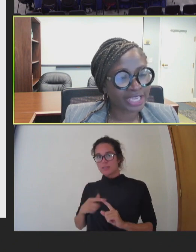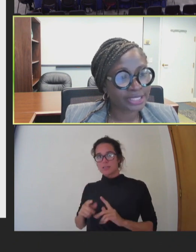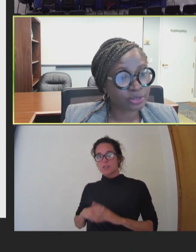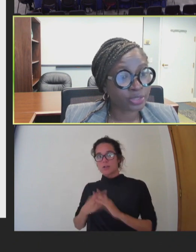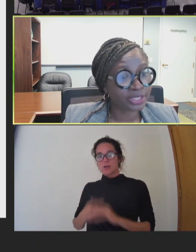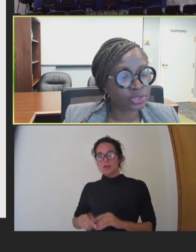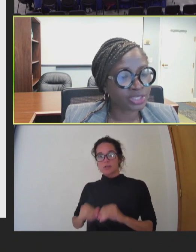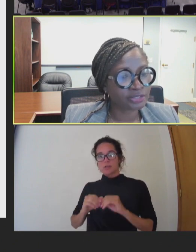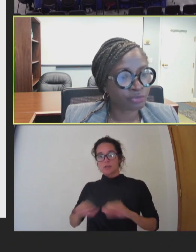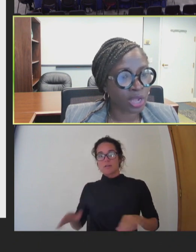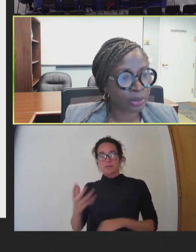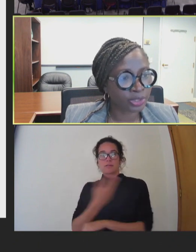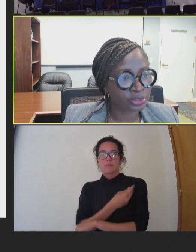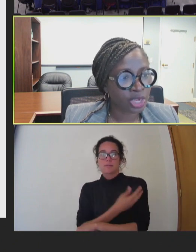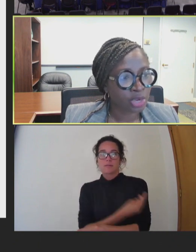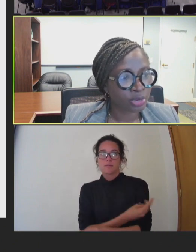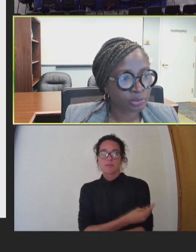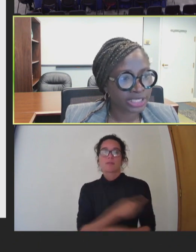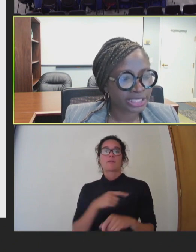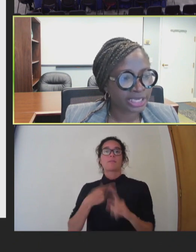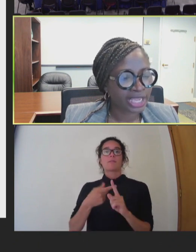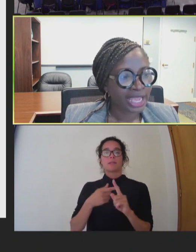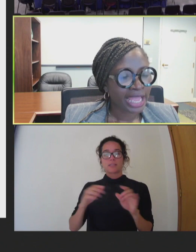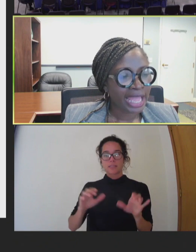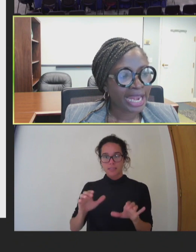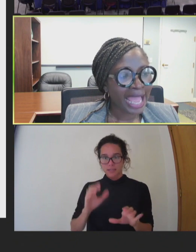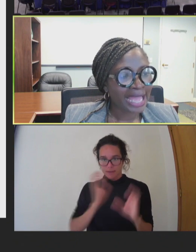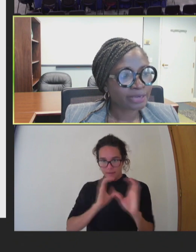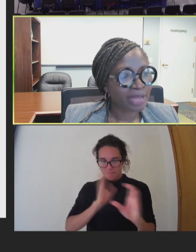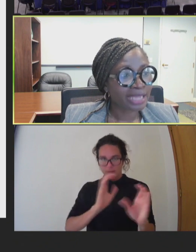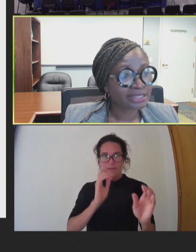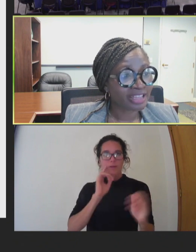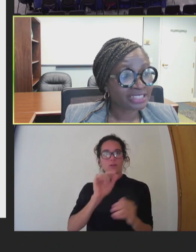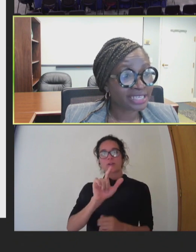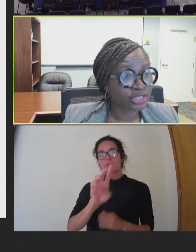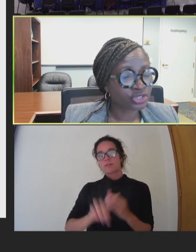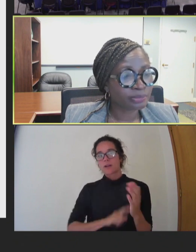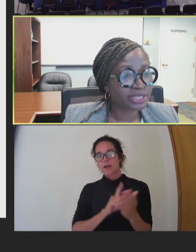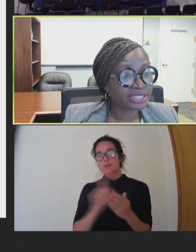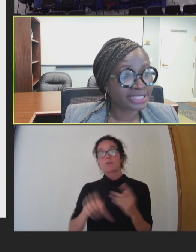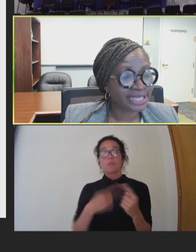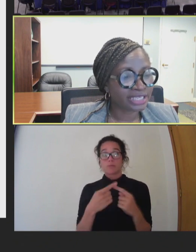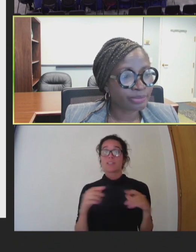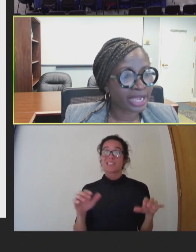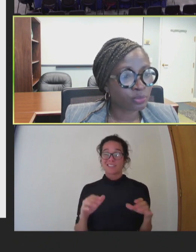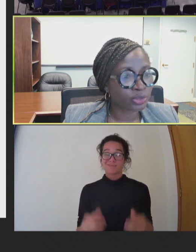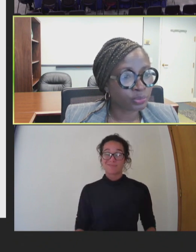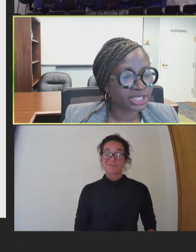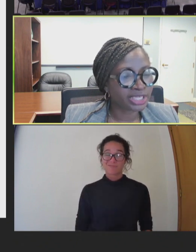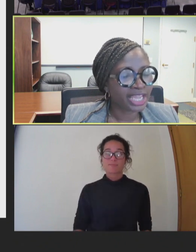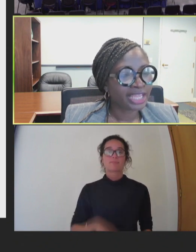finding within 24 hours when we did. And had mass vaccination been delayed by one week,